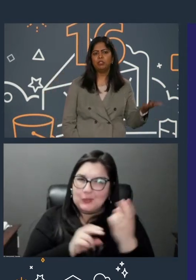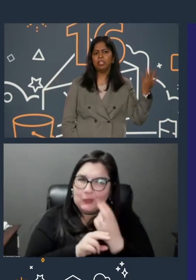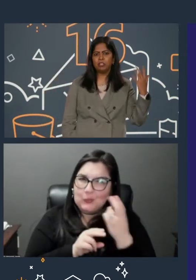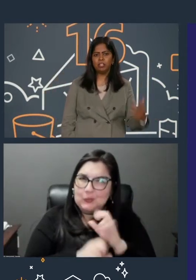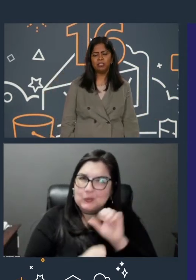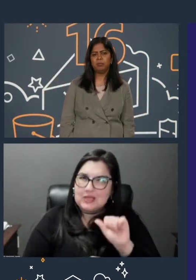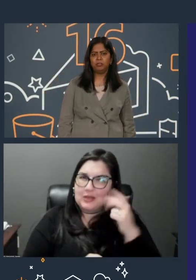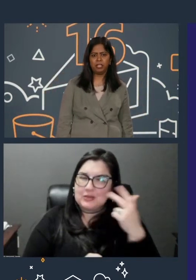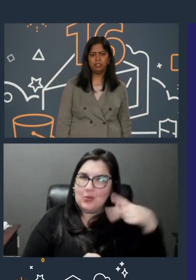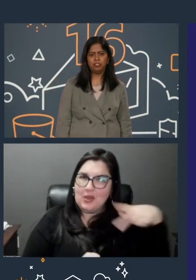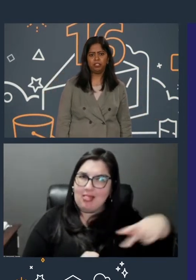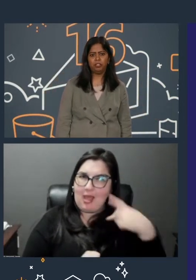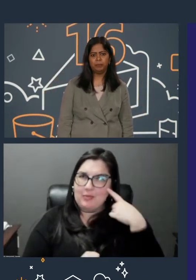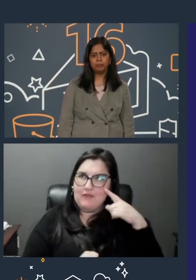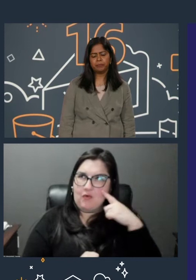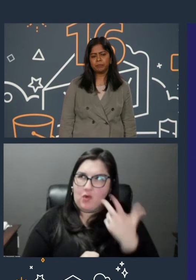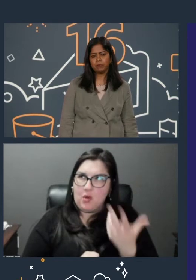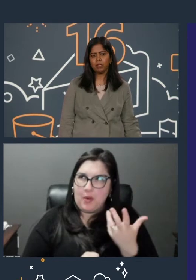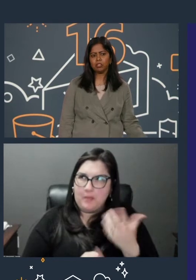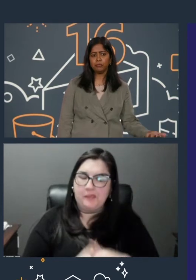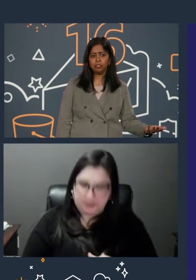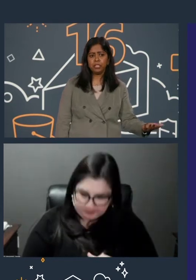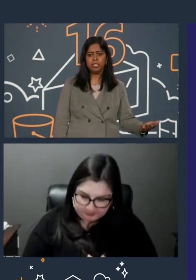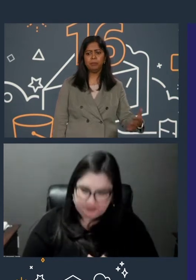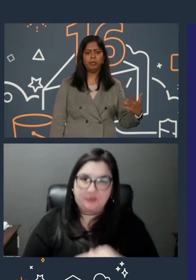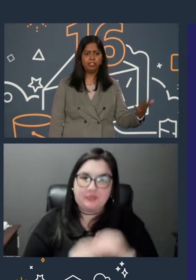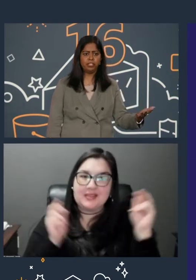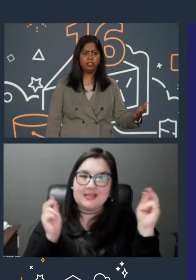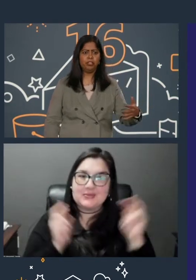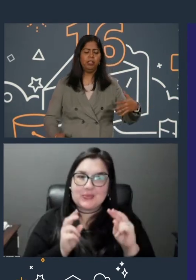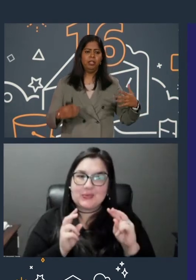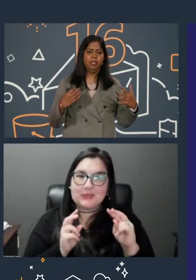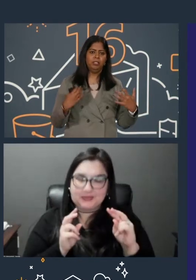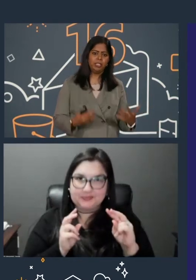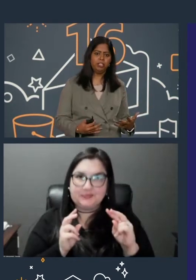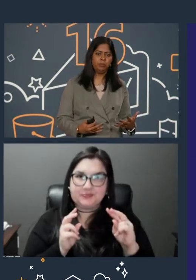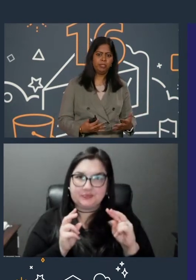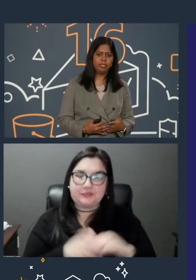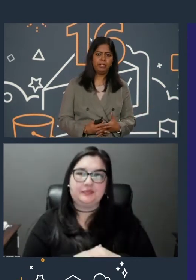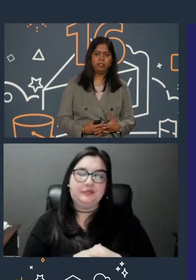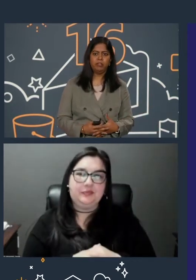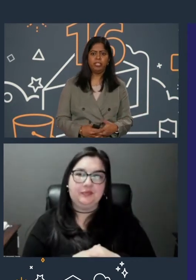So let's look at some use cases here. So firstly, compression or decompress data, right?